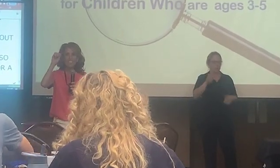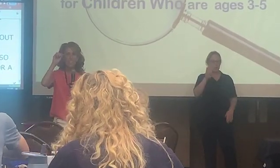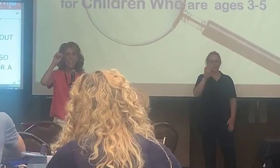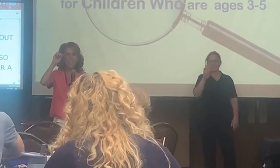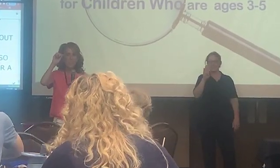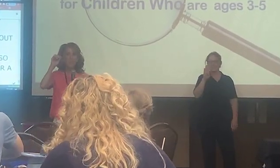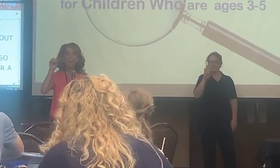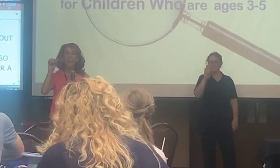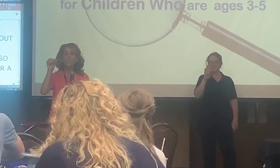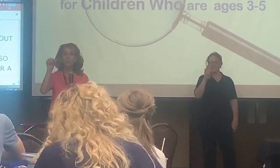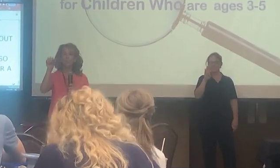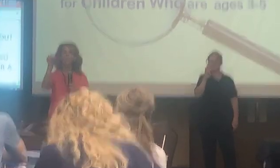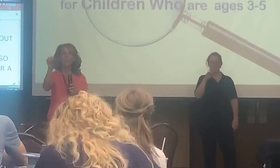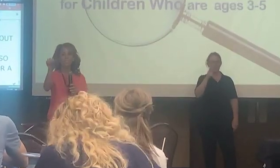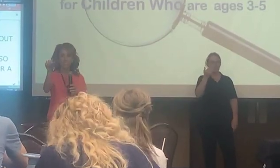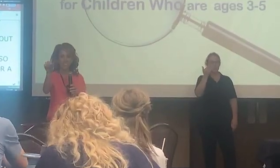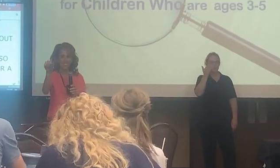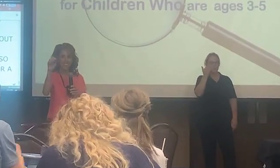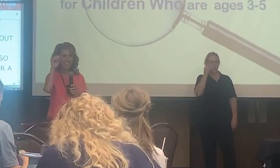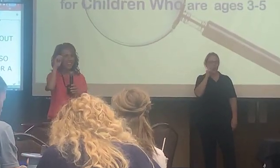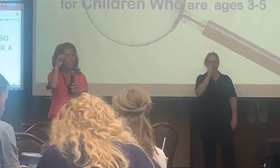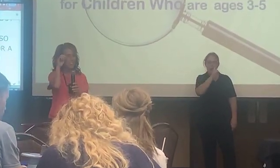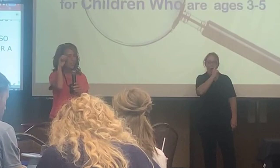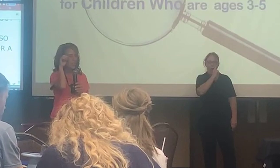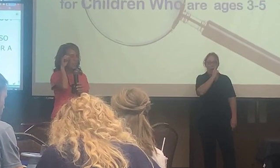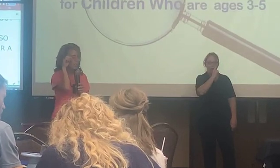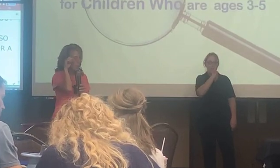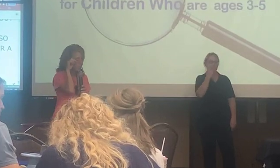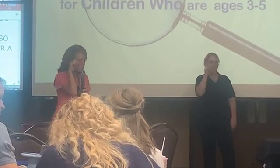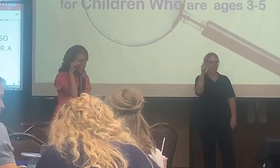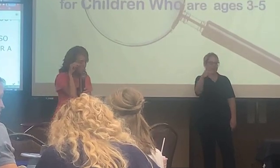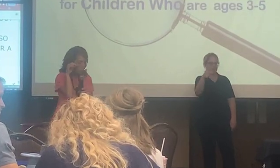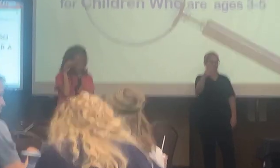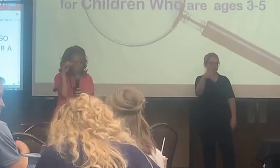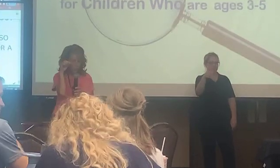so that you know the eyes will be for later so that you know that there's some look fors